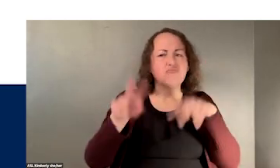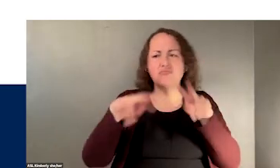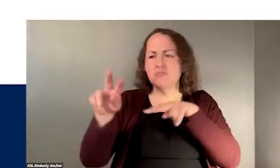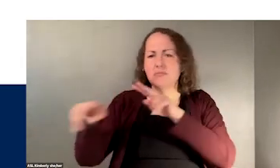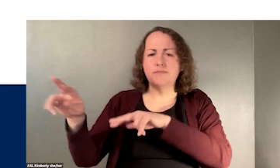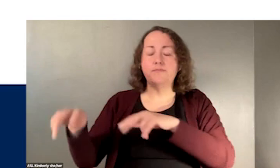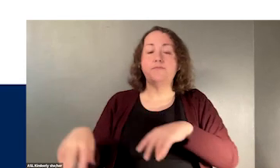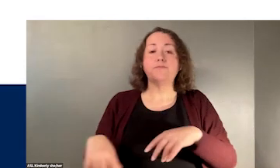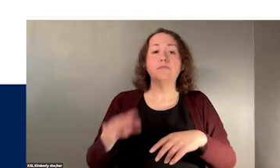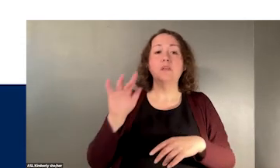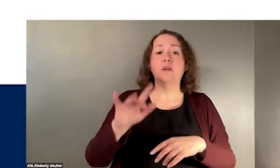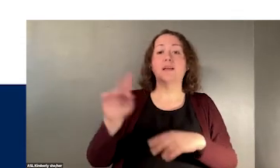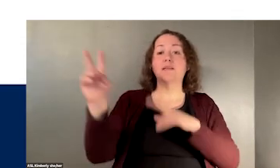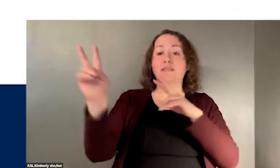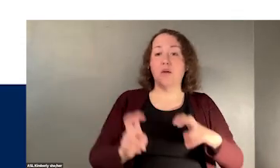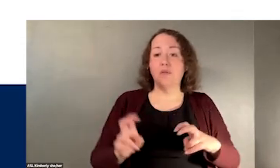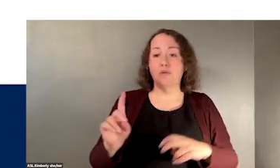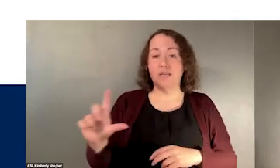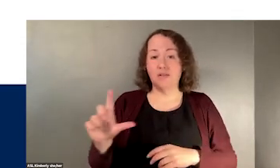when you click "Download PDF," you're going to present --